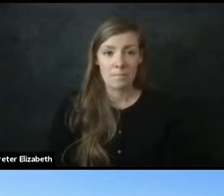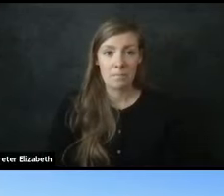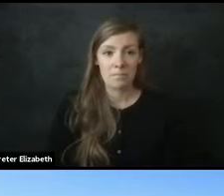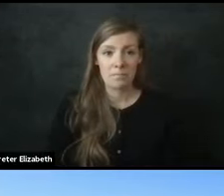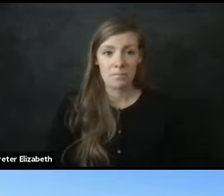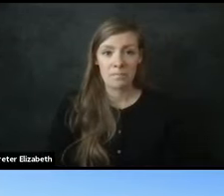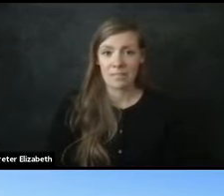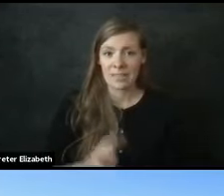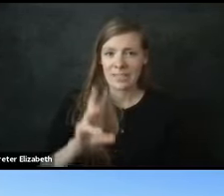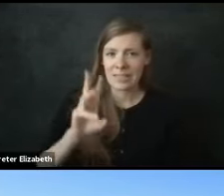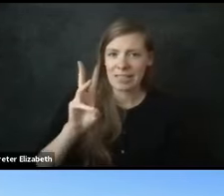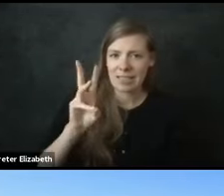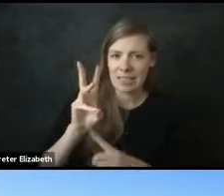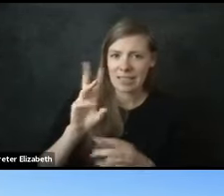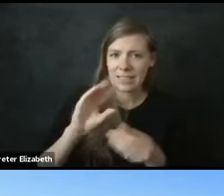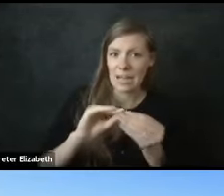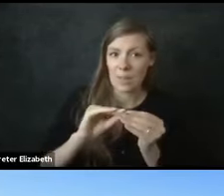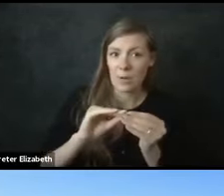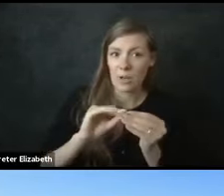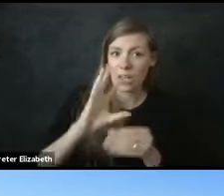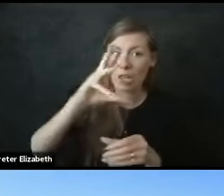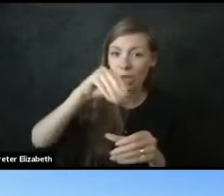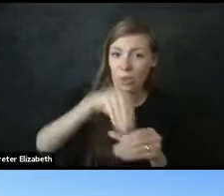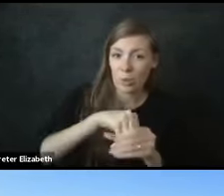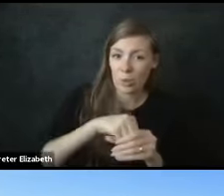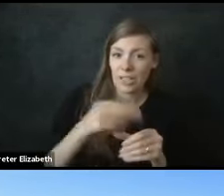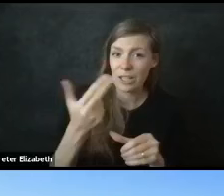Is that of the 13 or is that an additional.